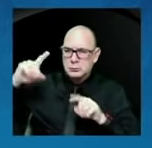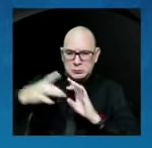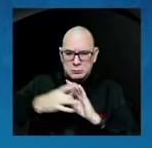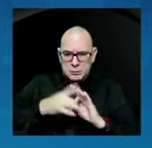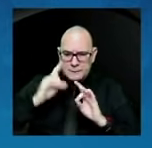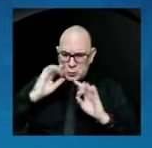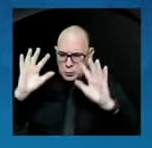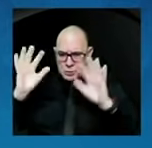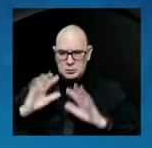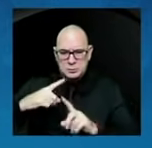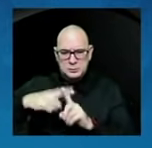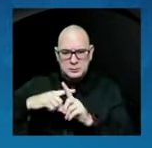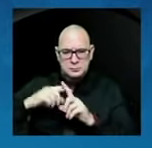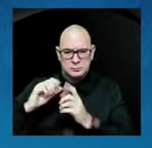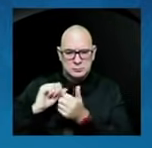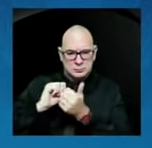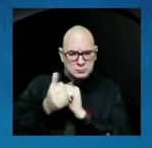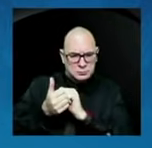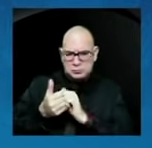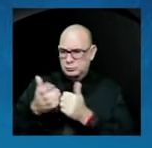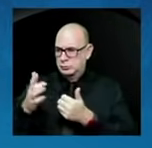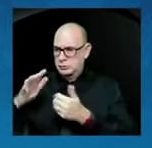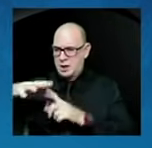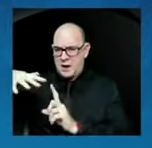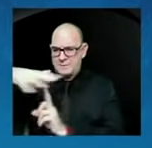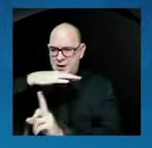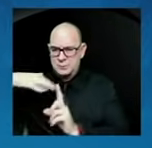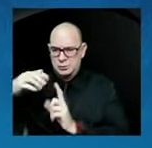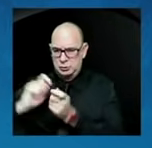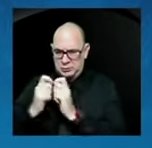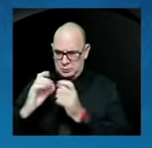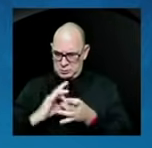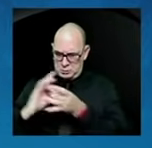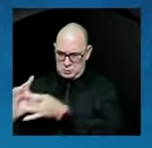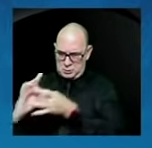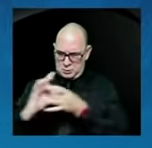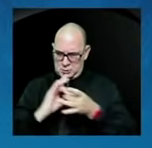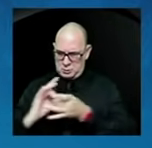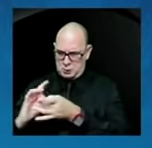CONNECTIONS BETWEEN CLIMATE